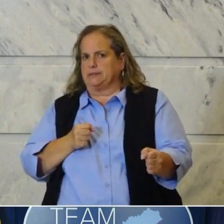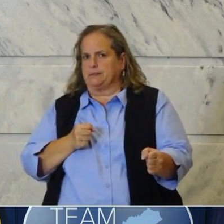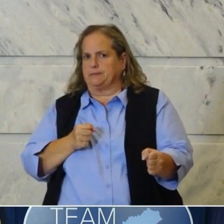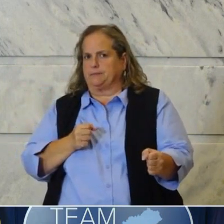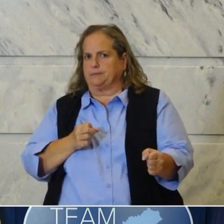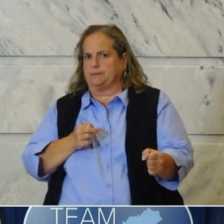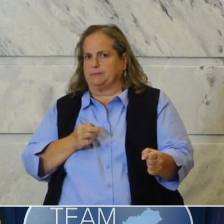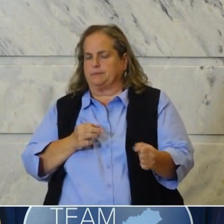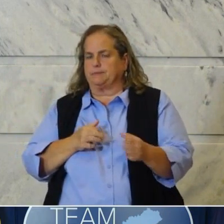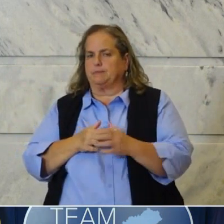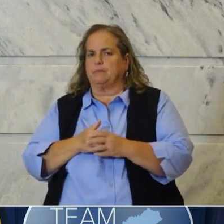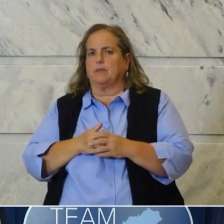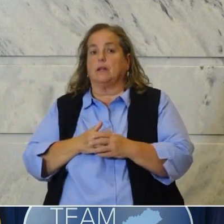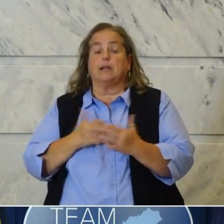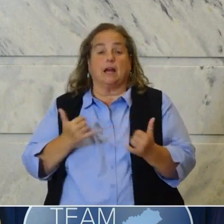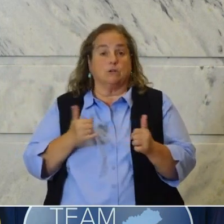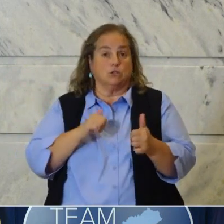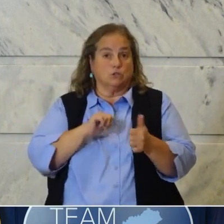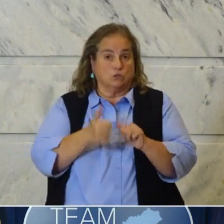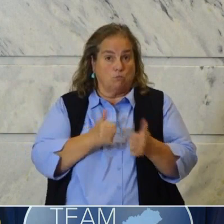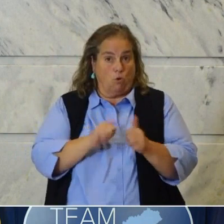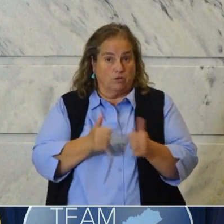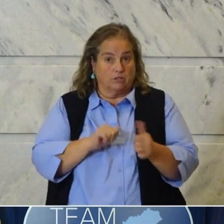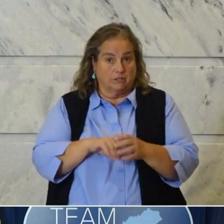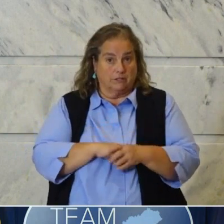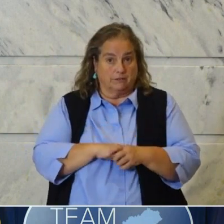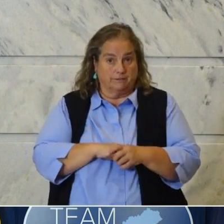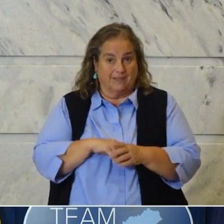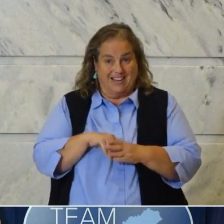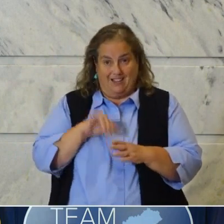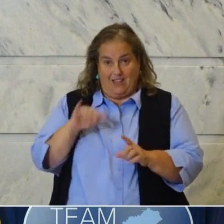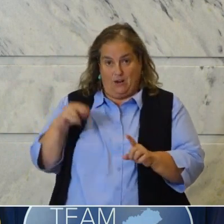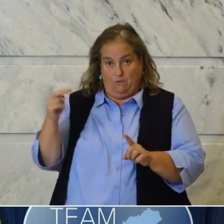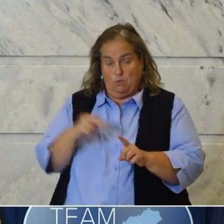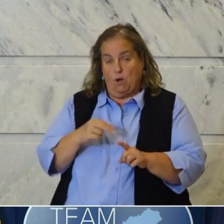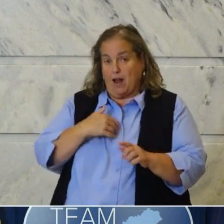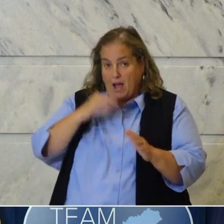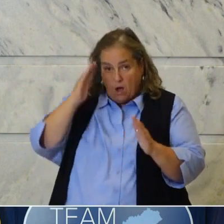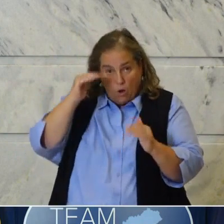We'll talk about sports now real quick. In this context, I hope I hope that in